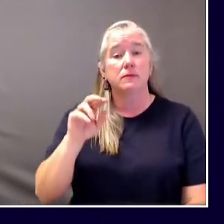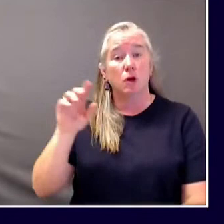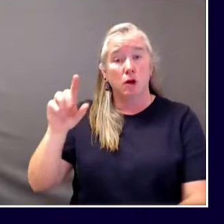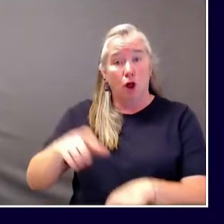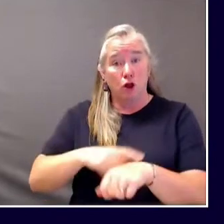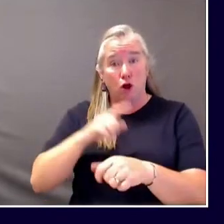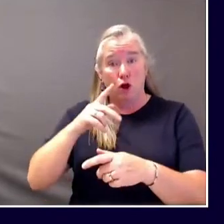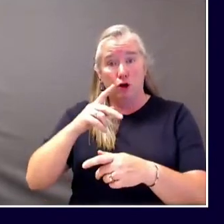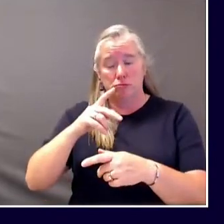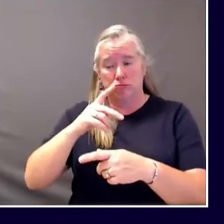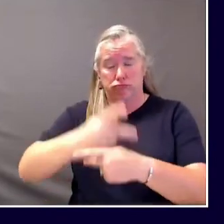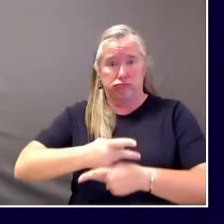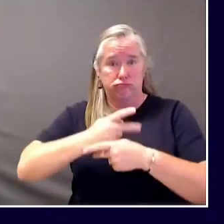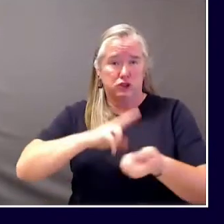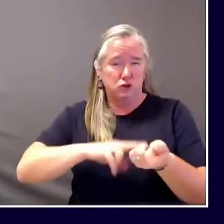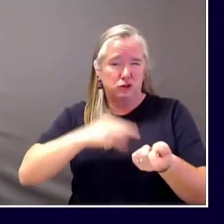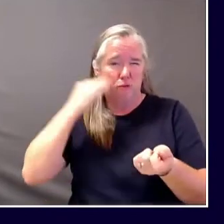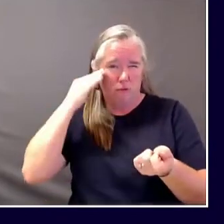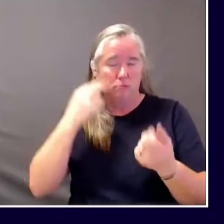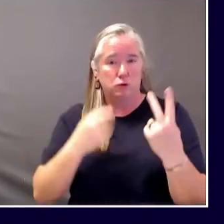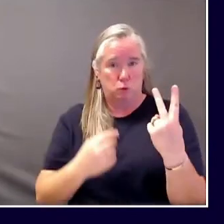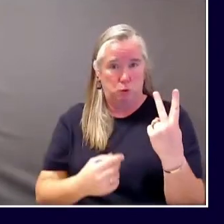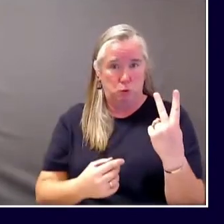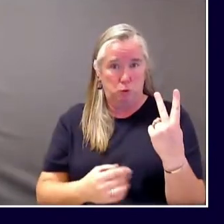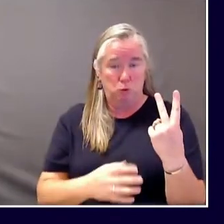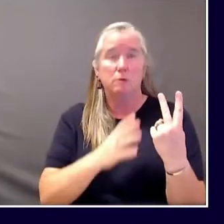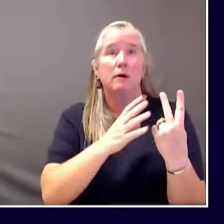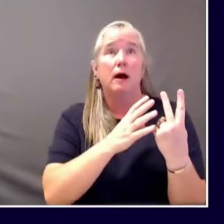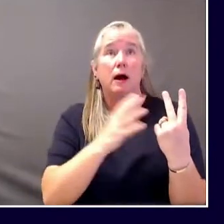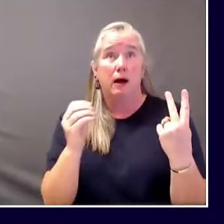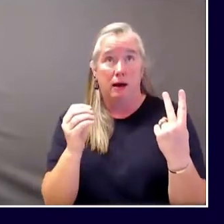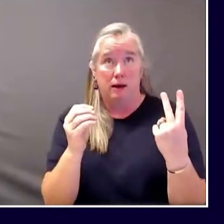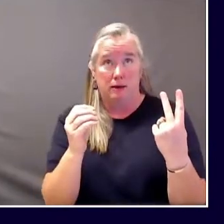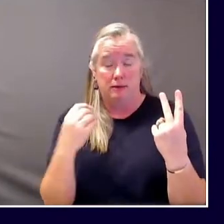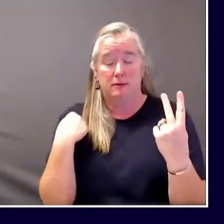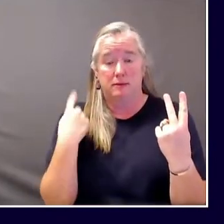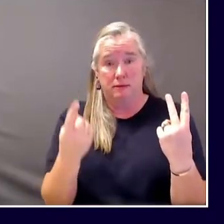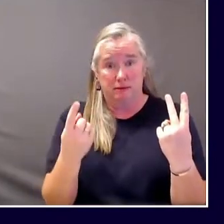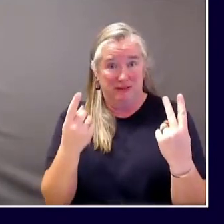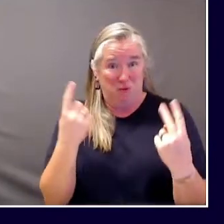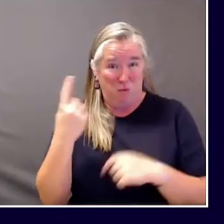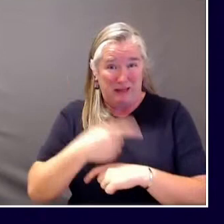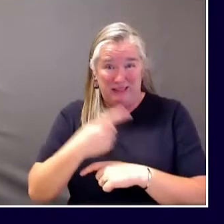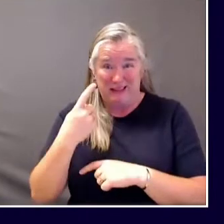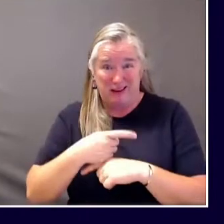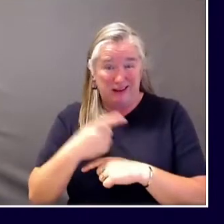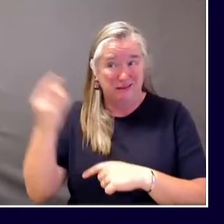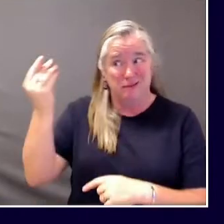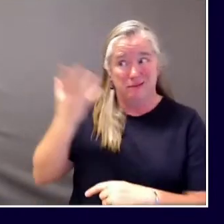long term care facilities